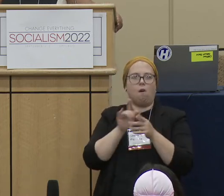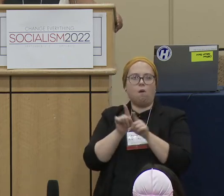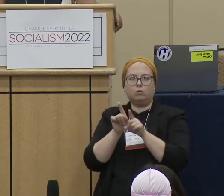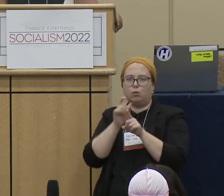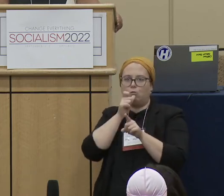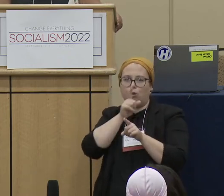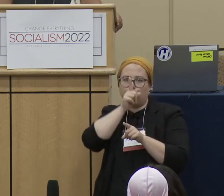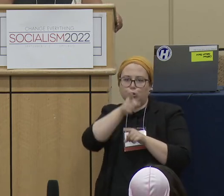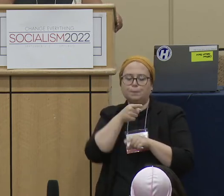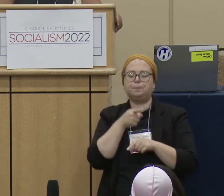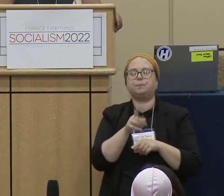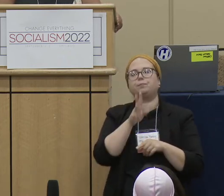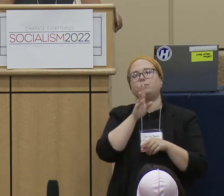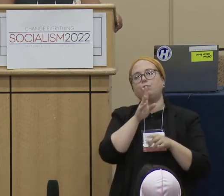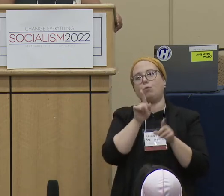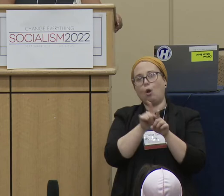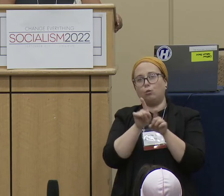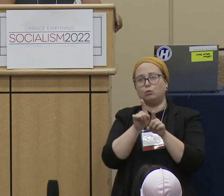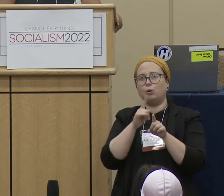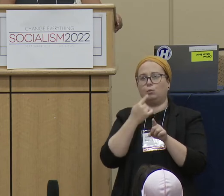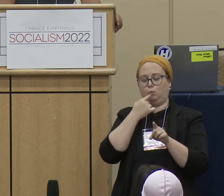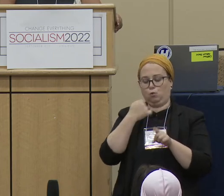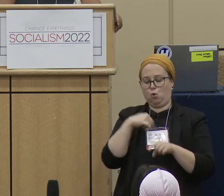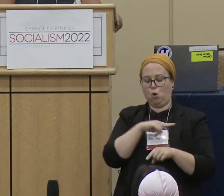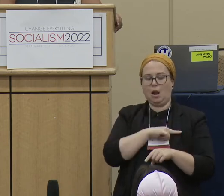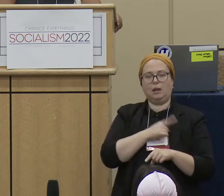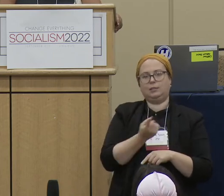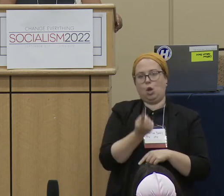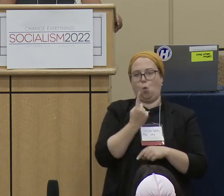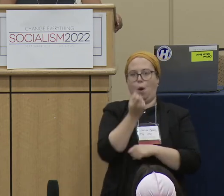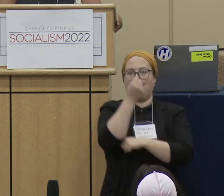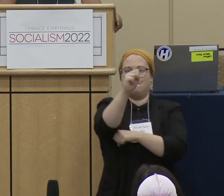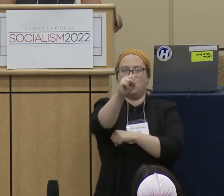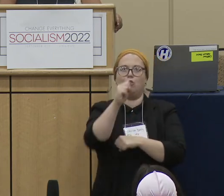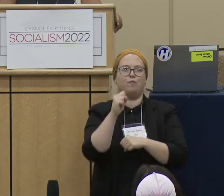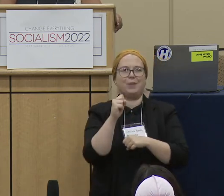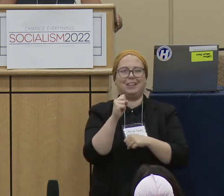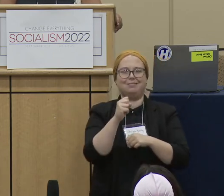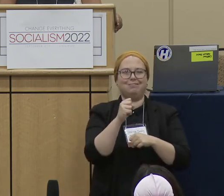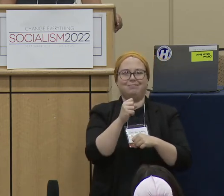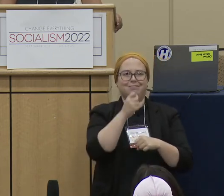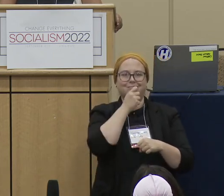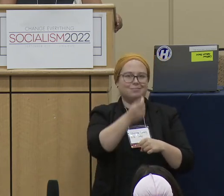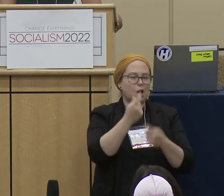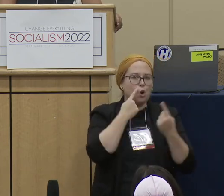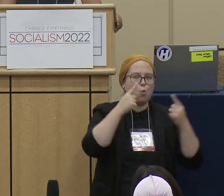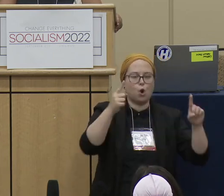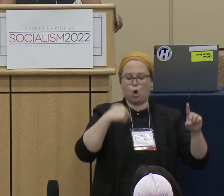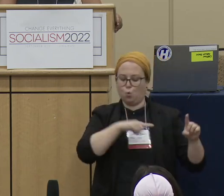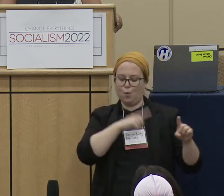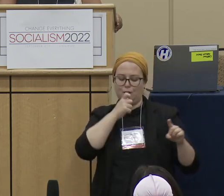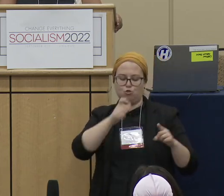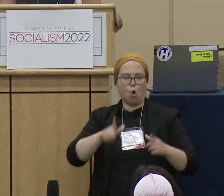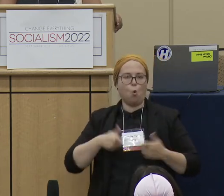nice, but it's not true. She also talked about single